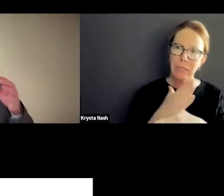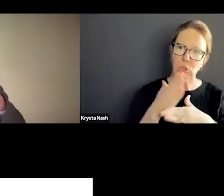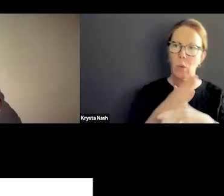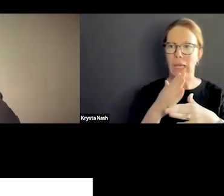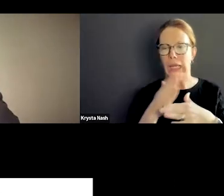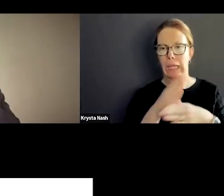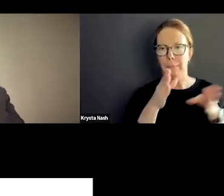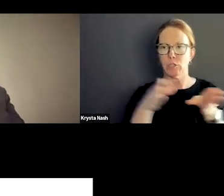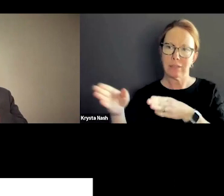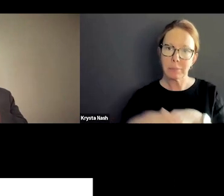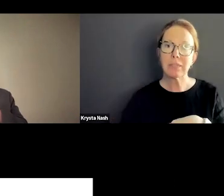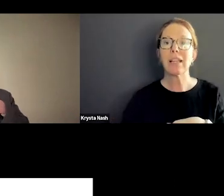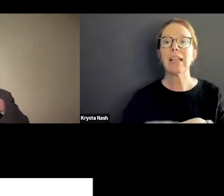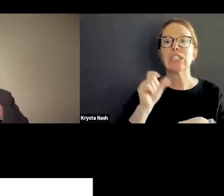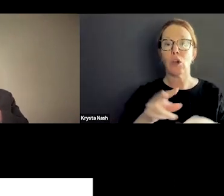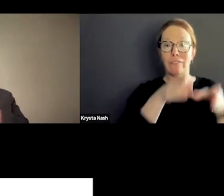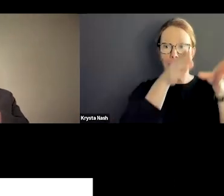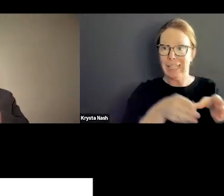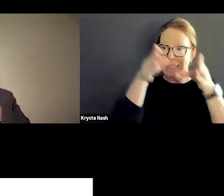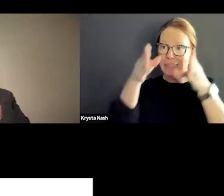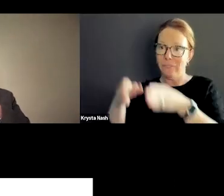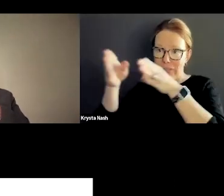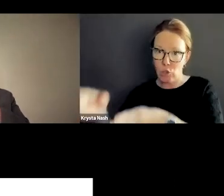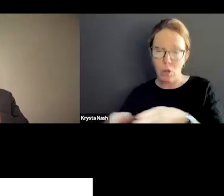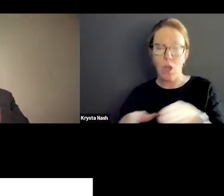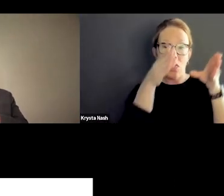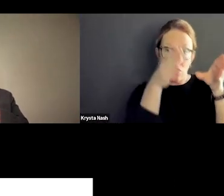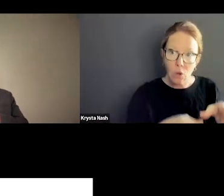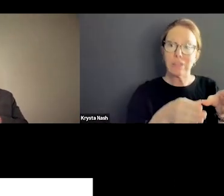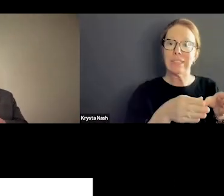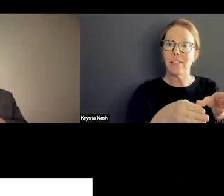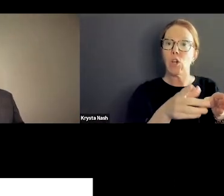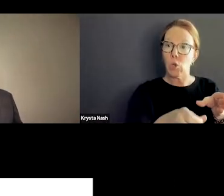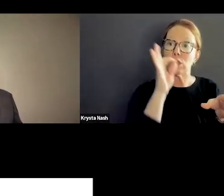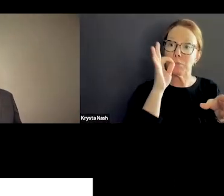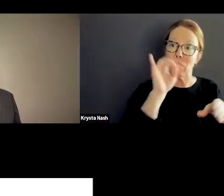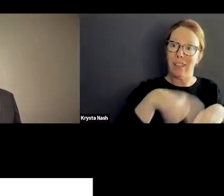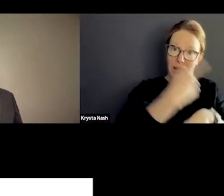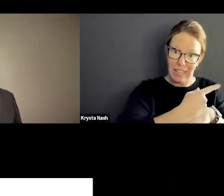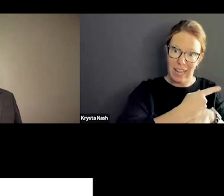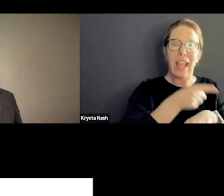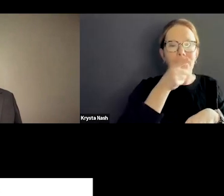So if we look within the individual for those individuals who were smoking on those days, this is the effect that we had.